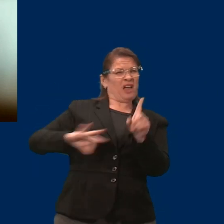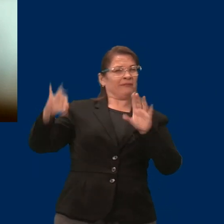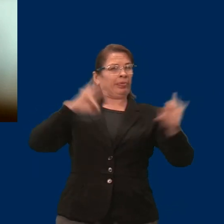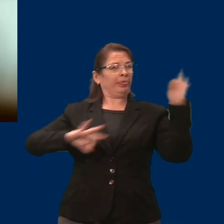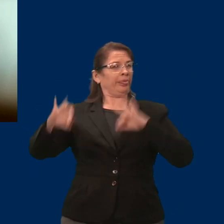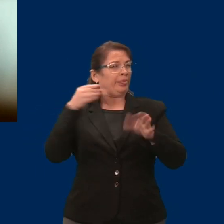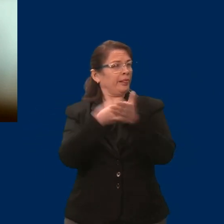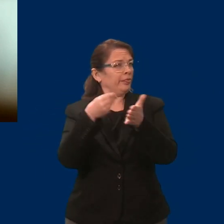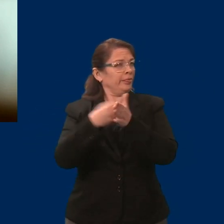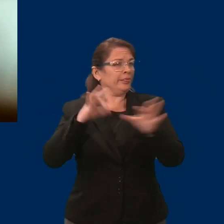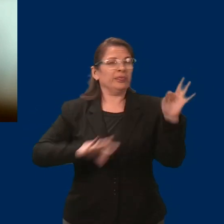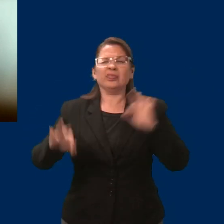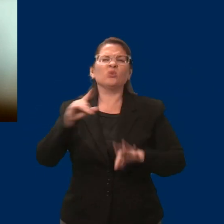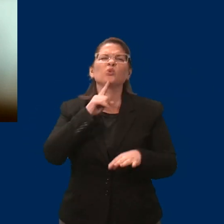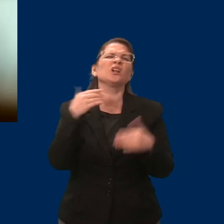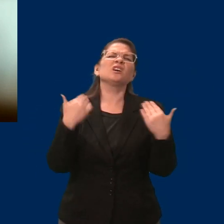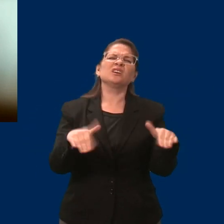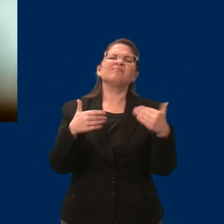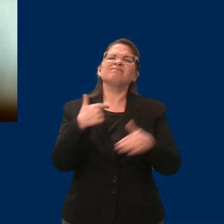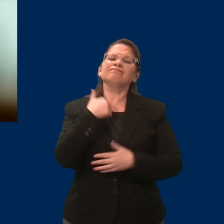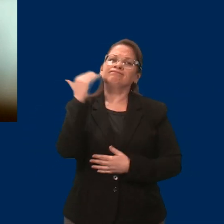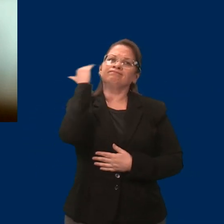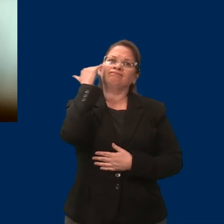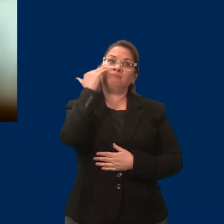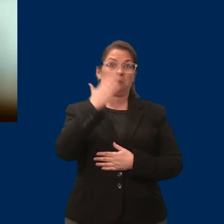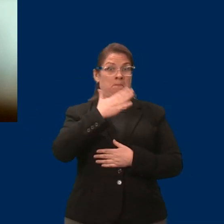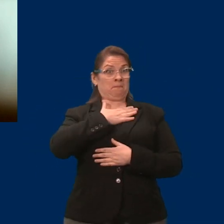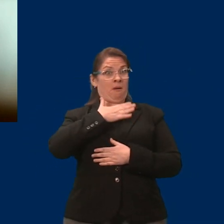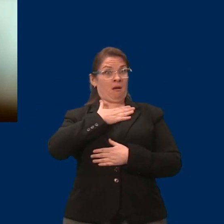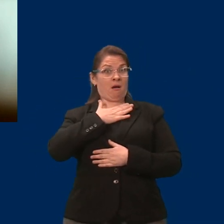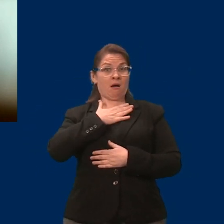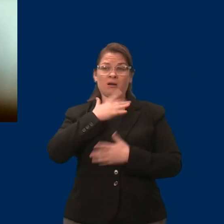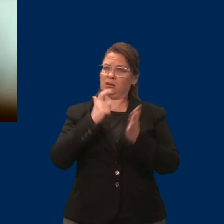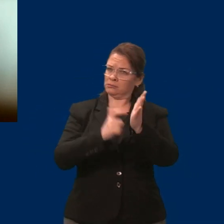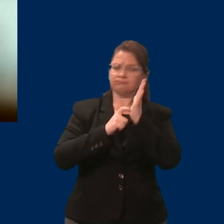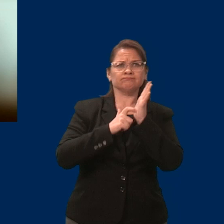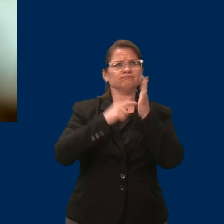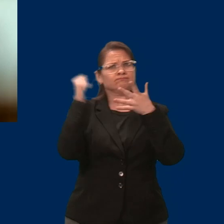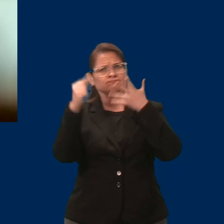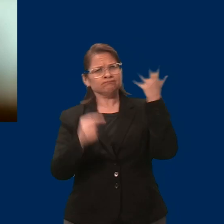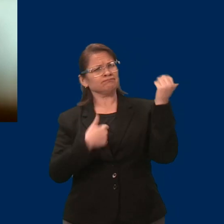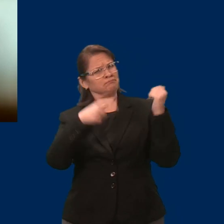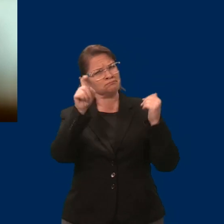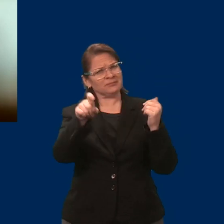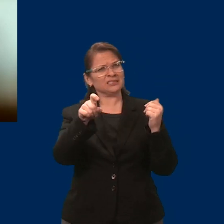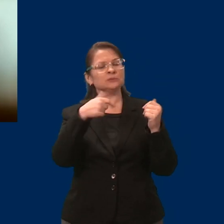So to me, my mandate is to address that in systemic ways,